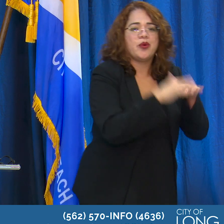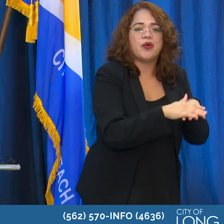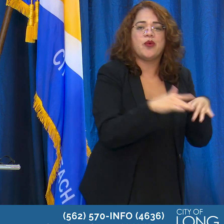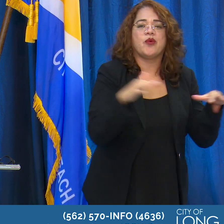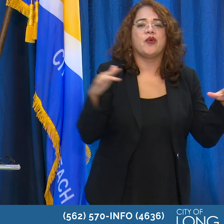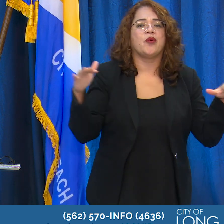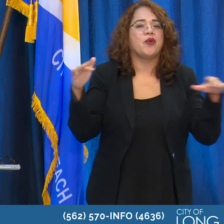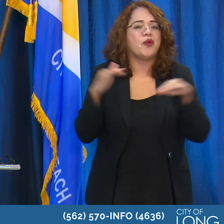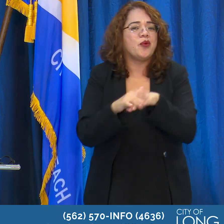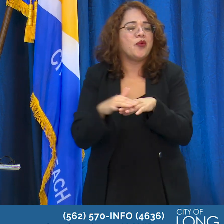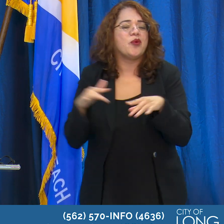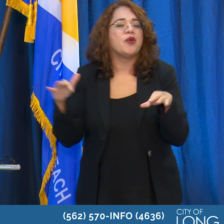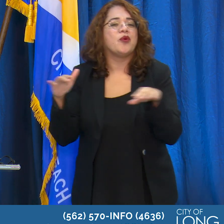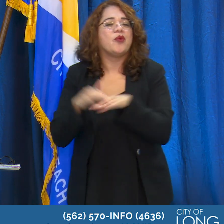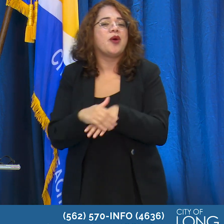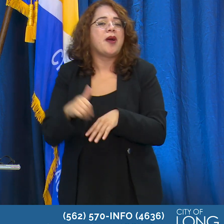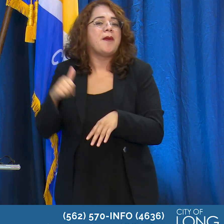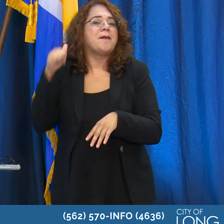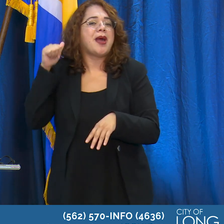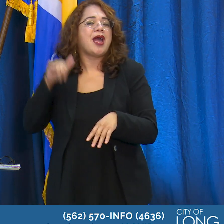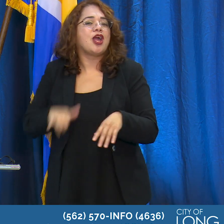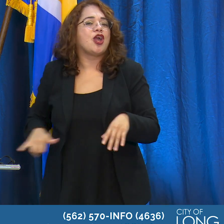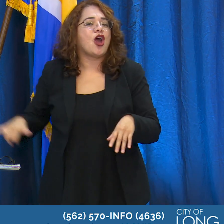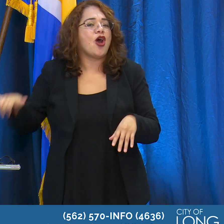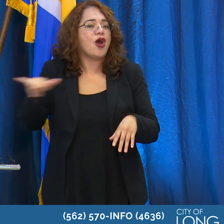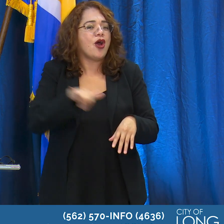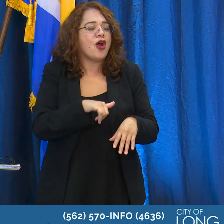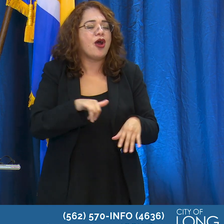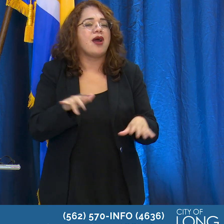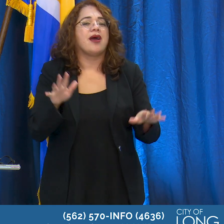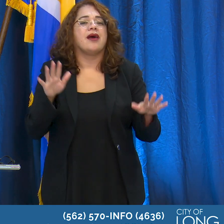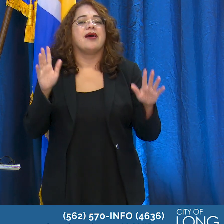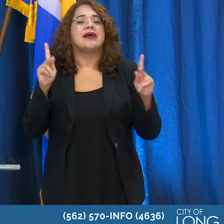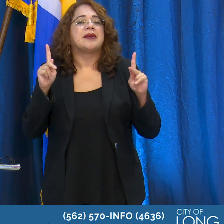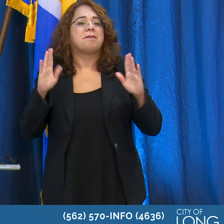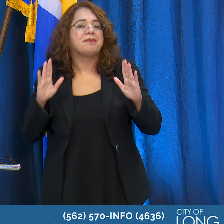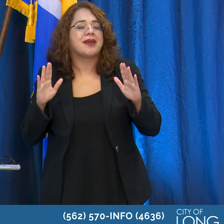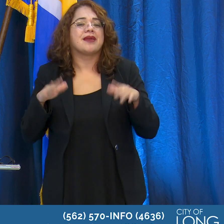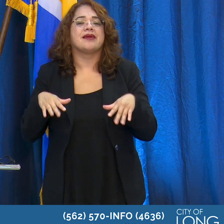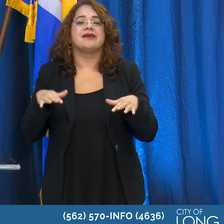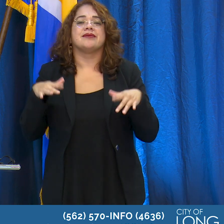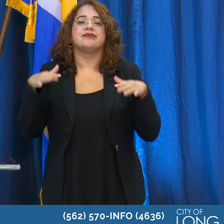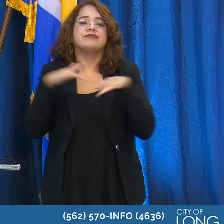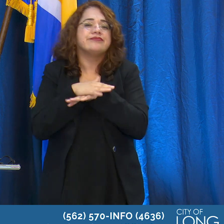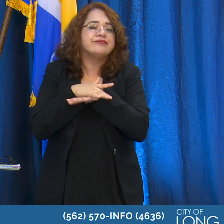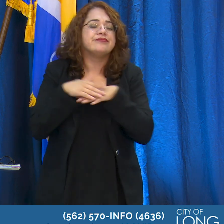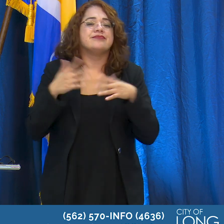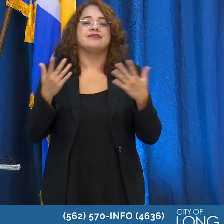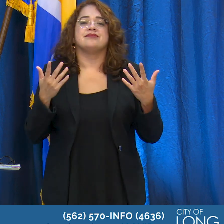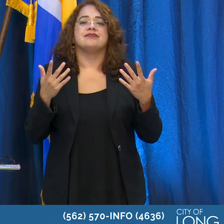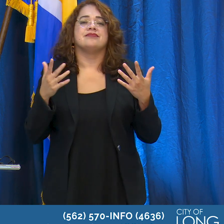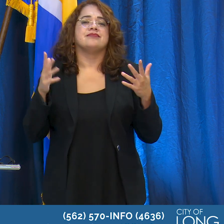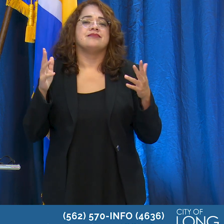small groups in their backyard and other spaces are safer, you know, are fine as long as they're spending a lot of time with each other.